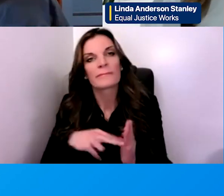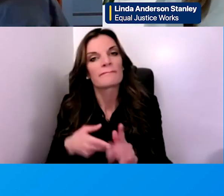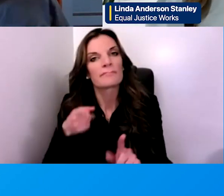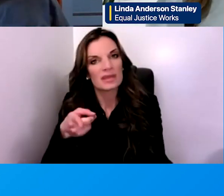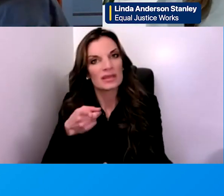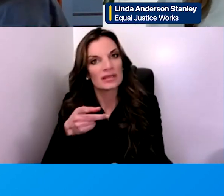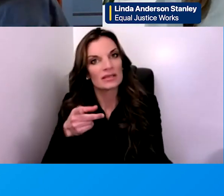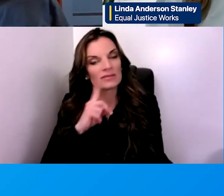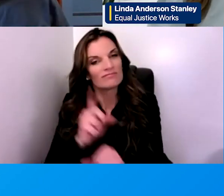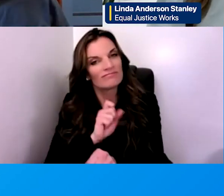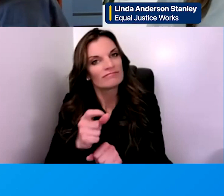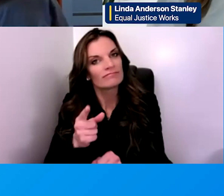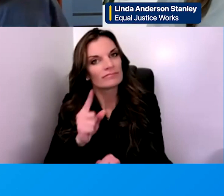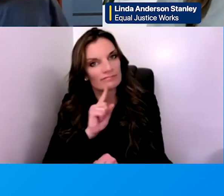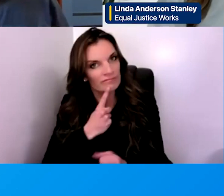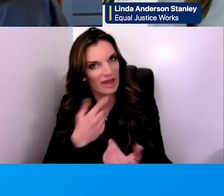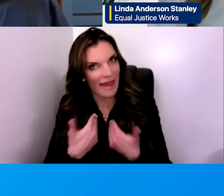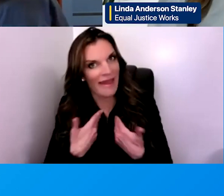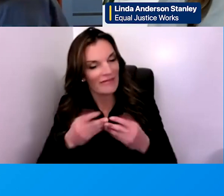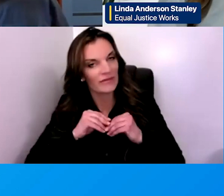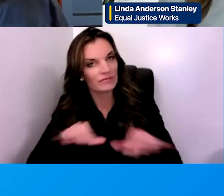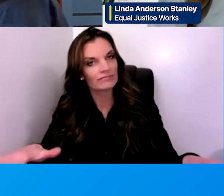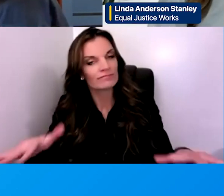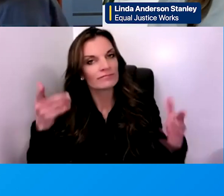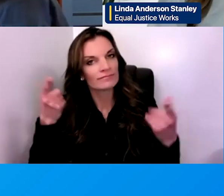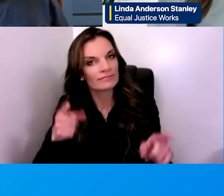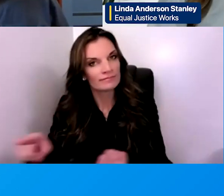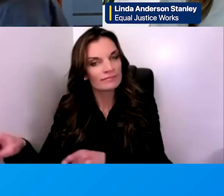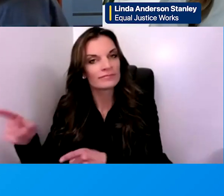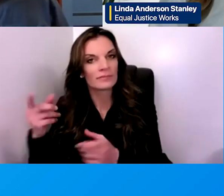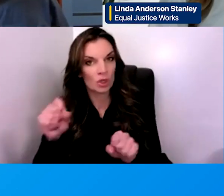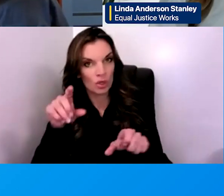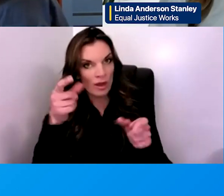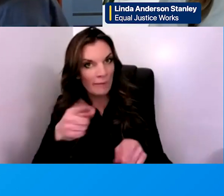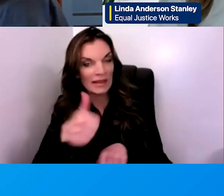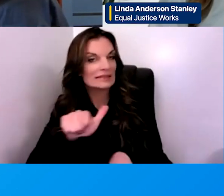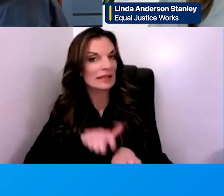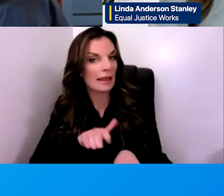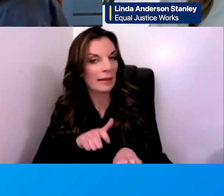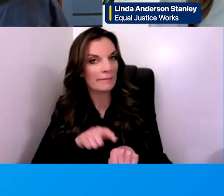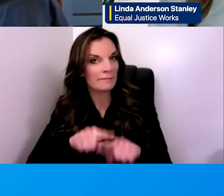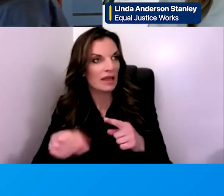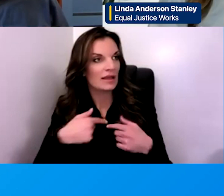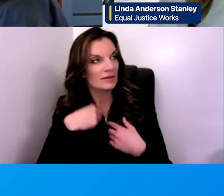lottery or if maybe it will happen, there is like a lot of time that is lost.